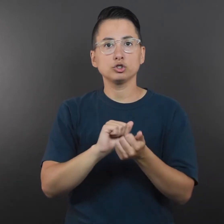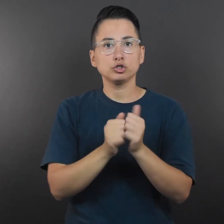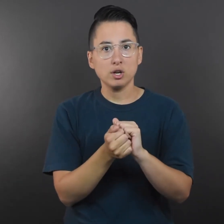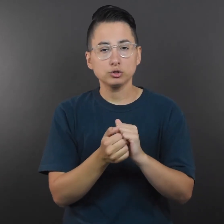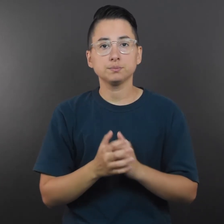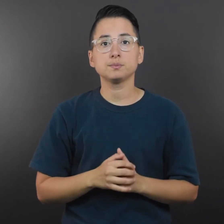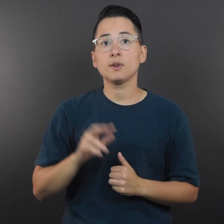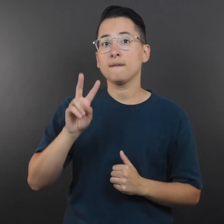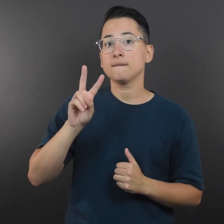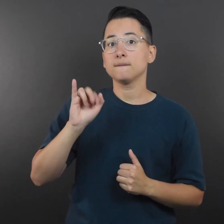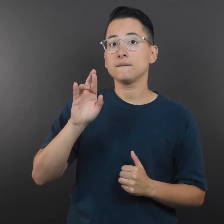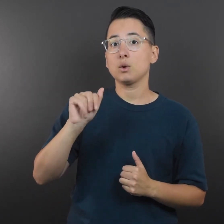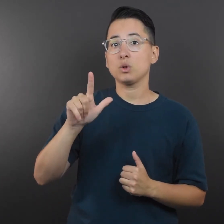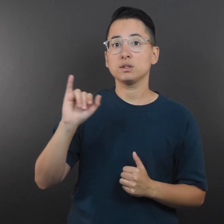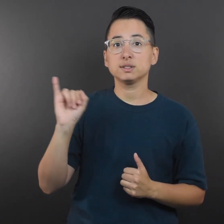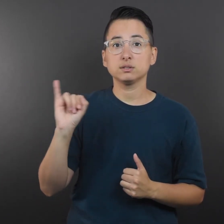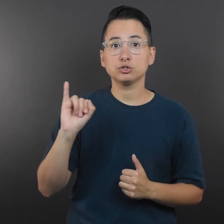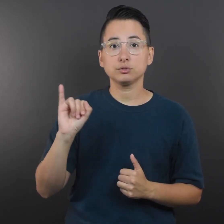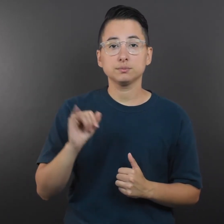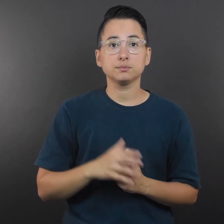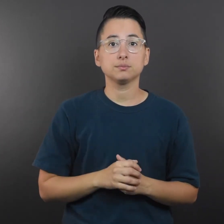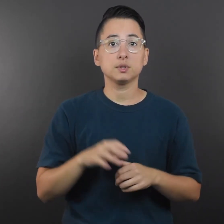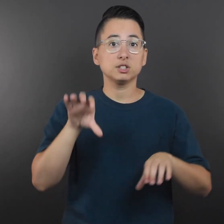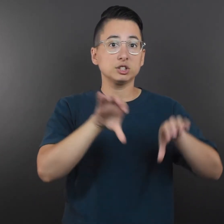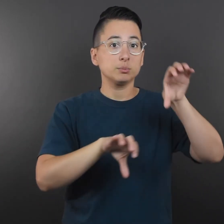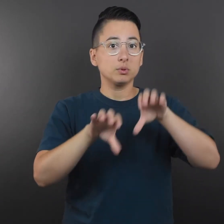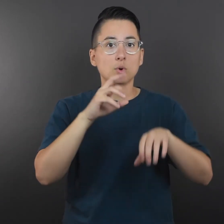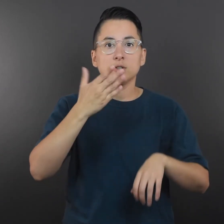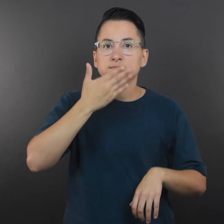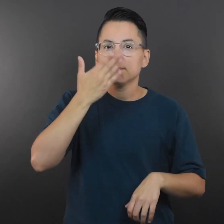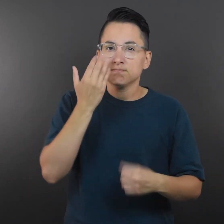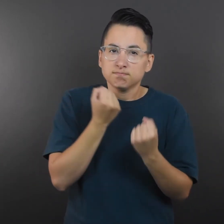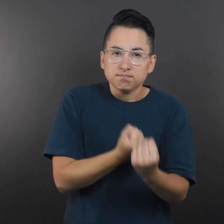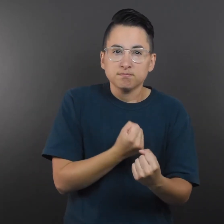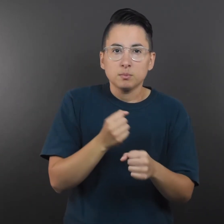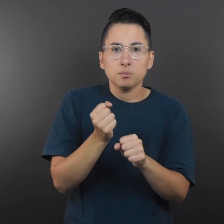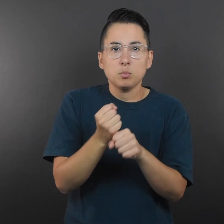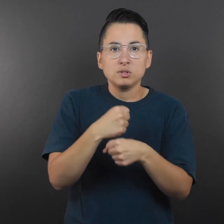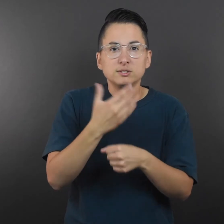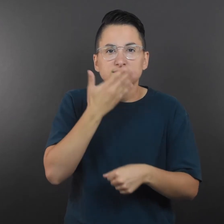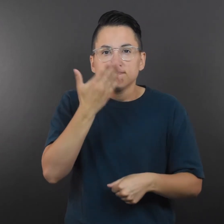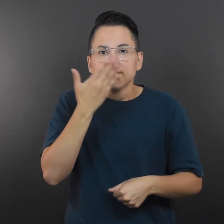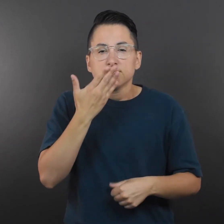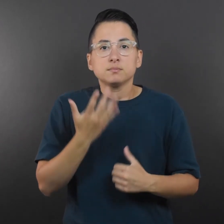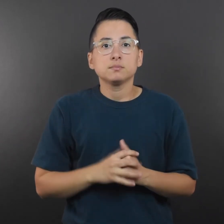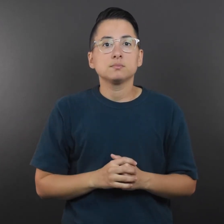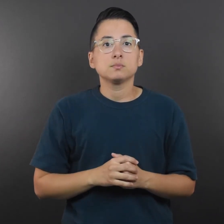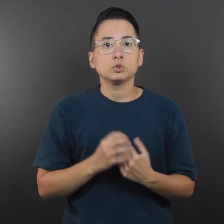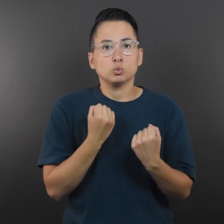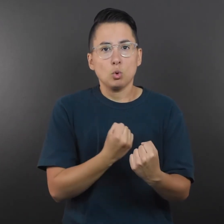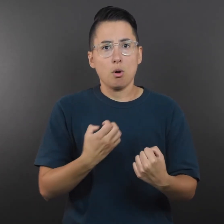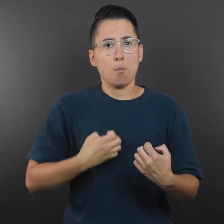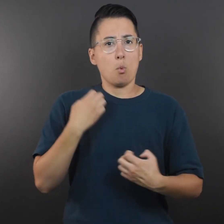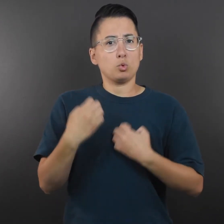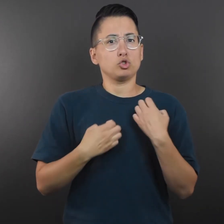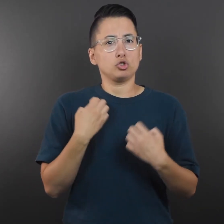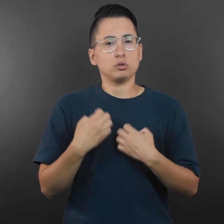cold air/weather changes, viral infections, chemicals and scented products,